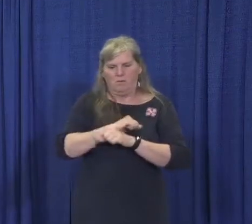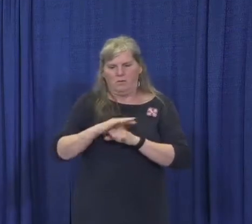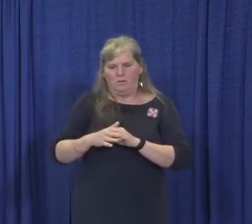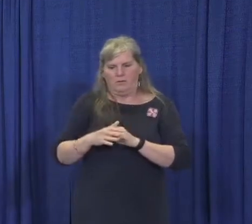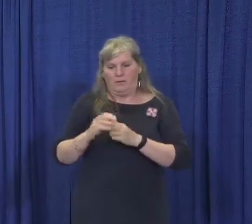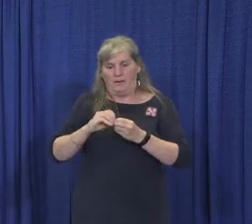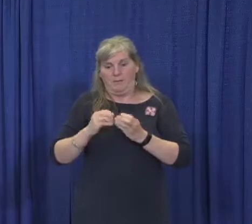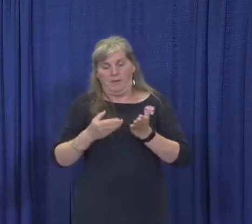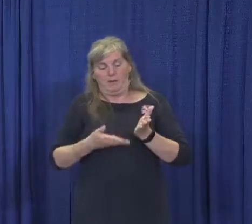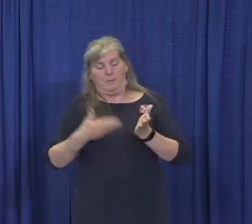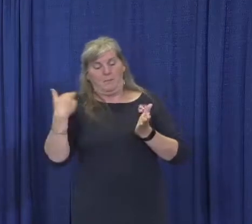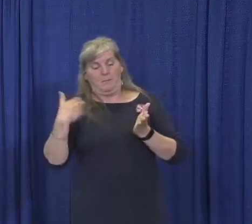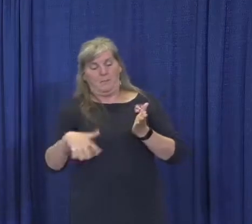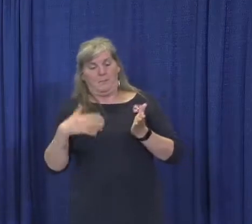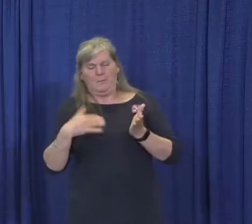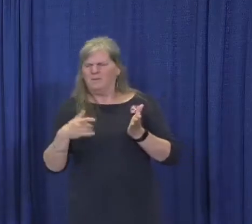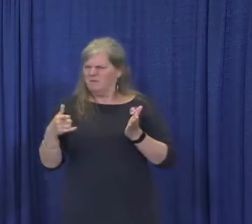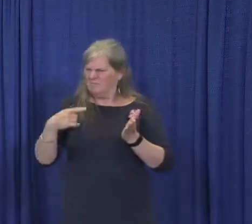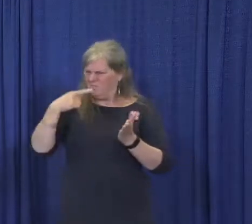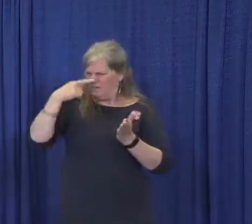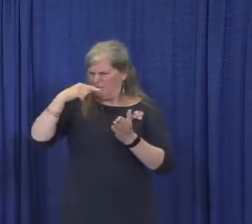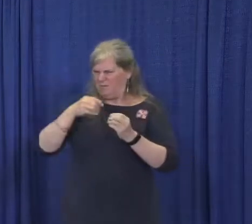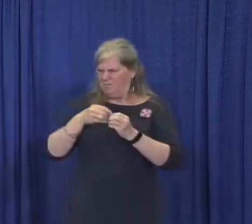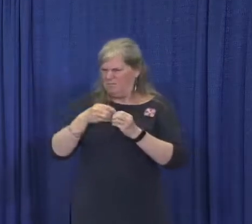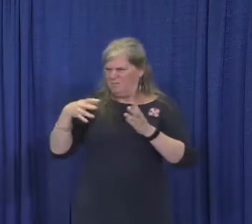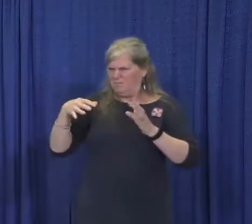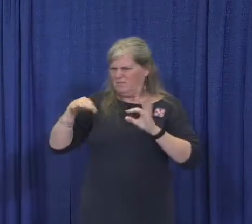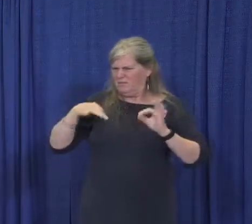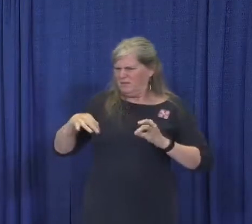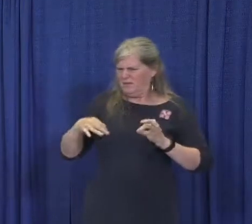before. Can you explain what you mean by